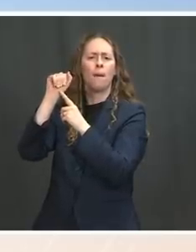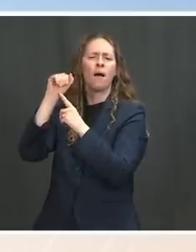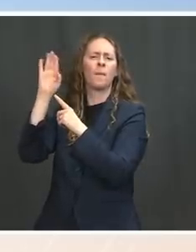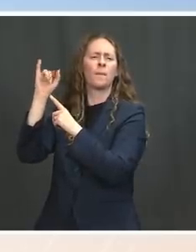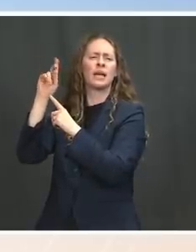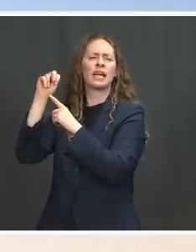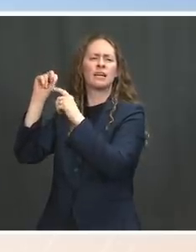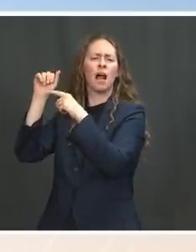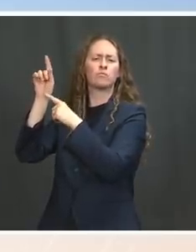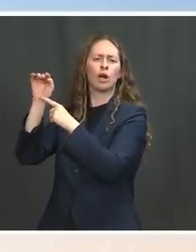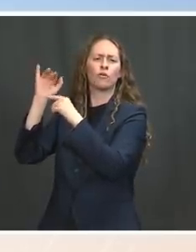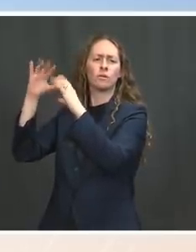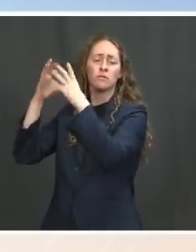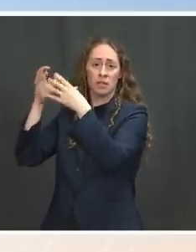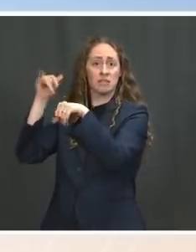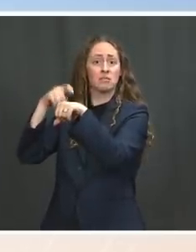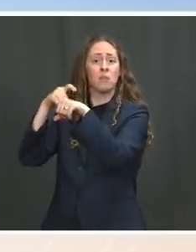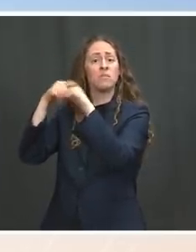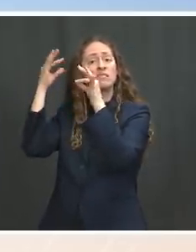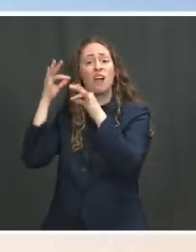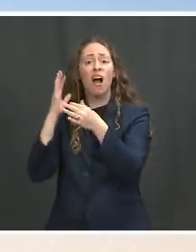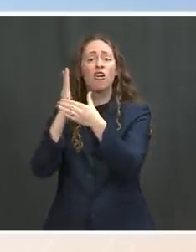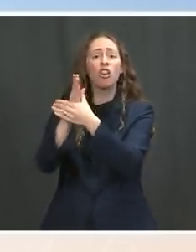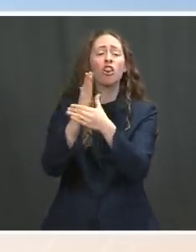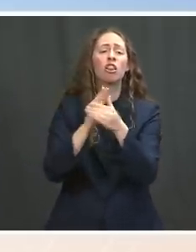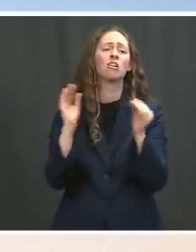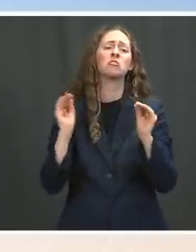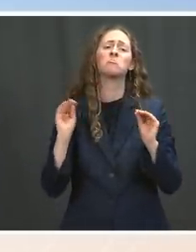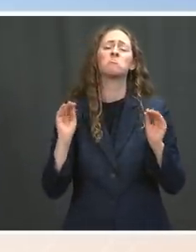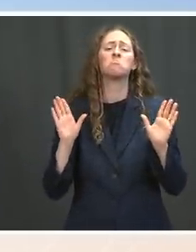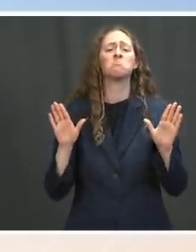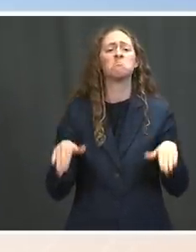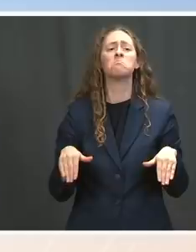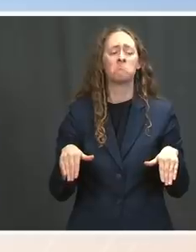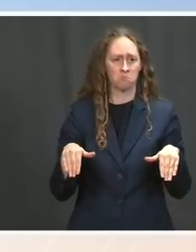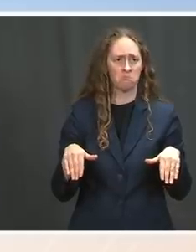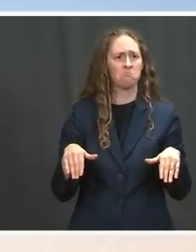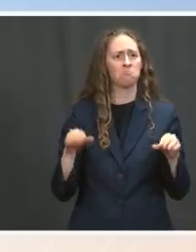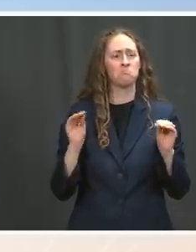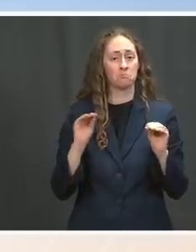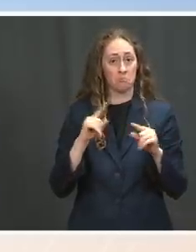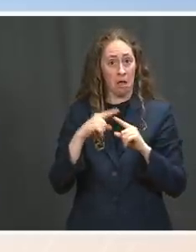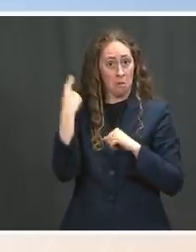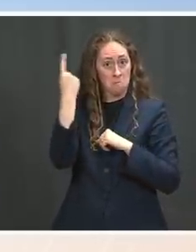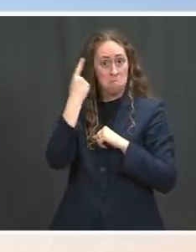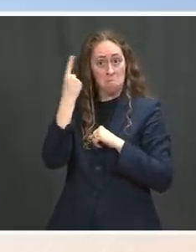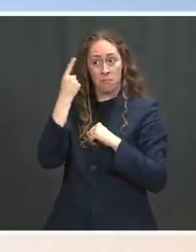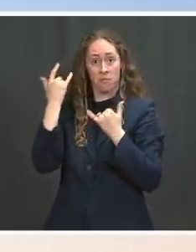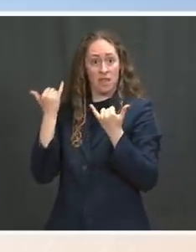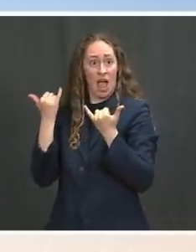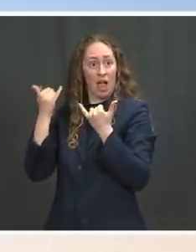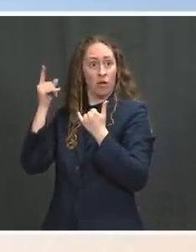will President Biden be intervening in the Assange case to stop the prosecution? Or will he be allowing the Justice Department and the courts to sort this out?